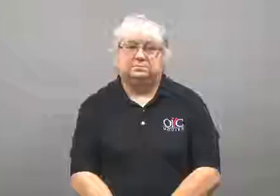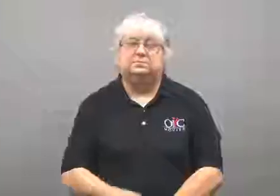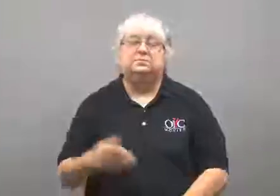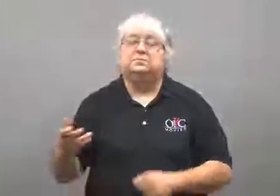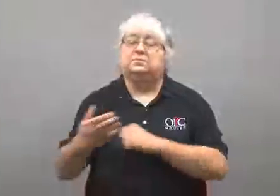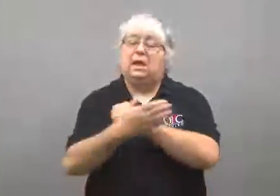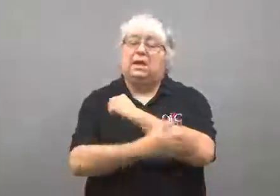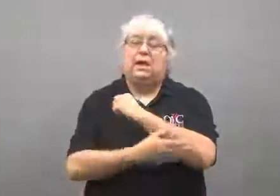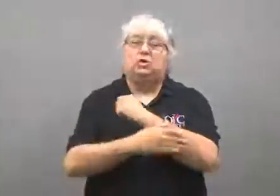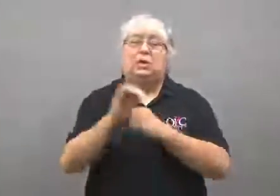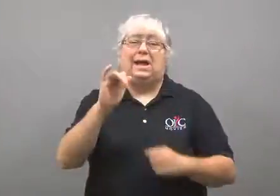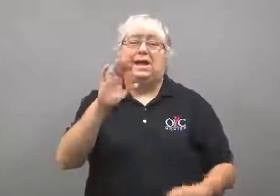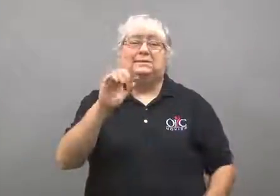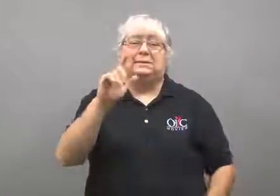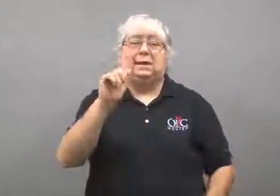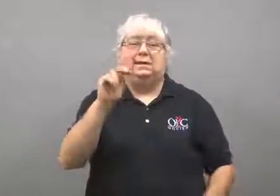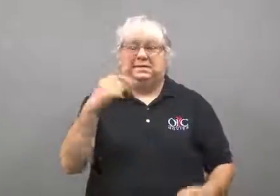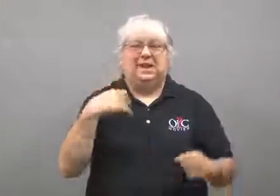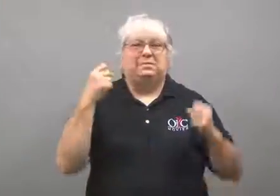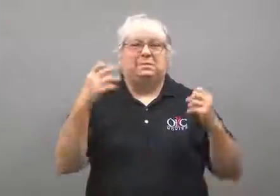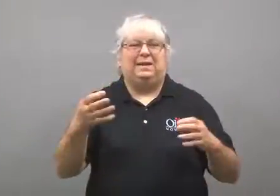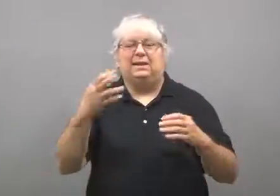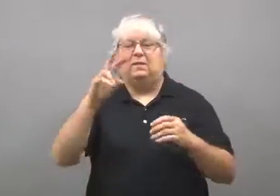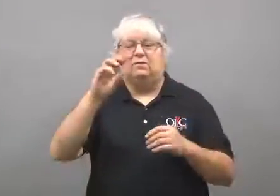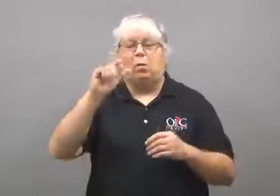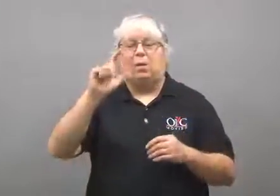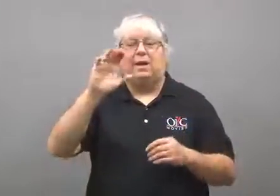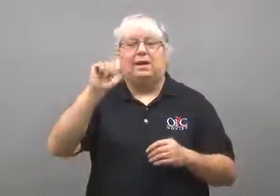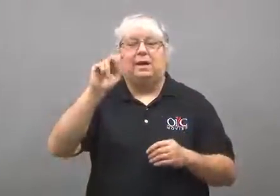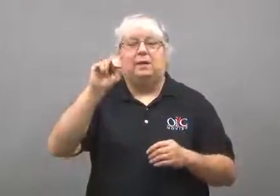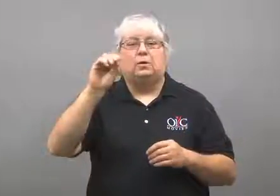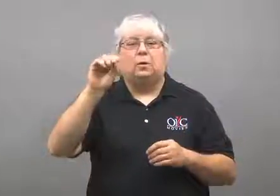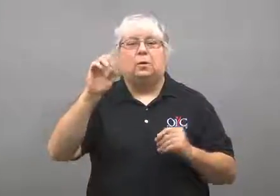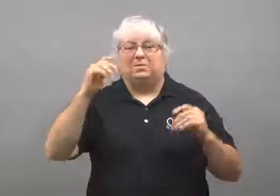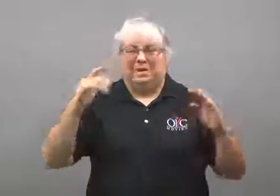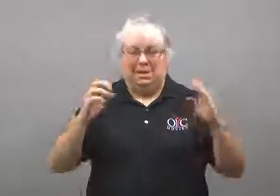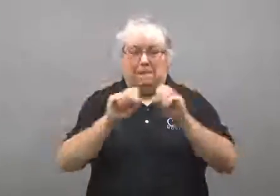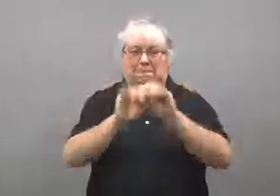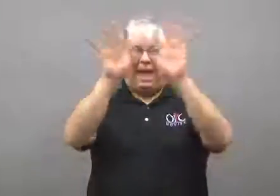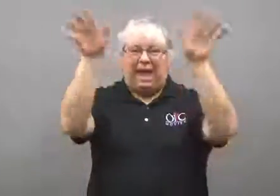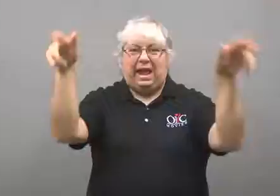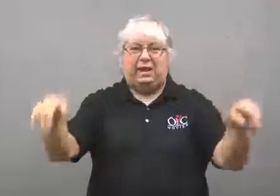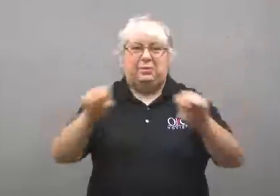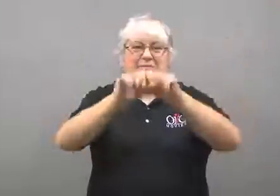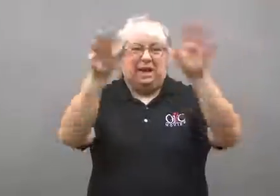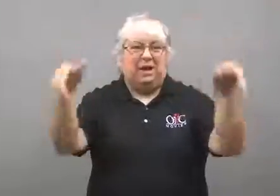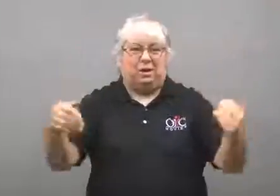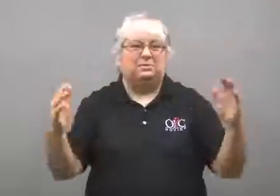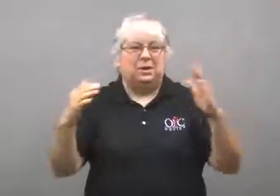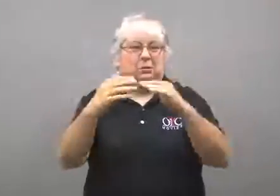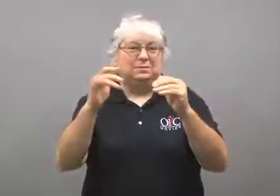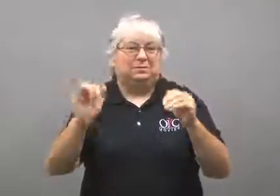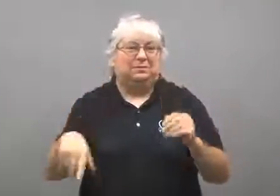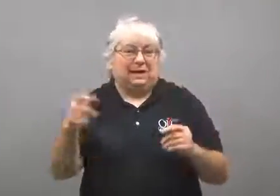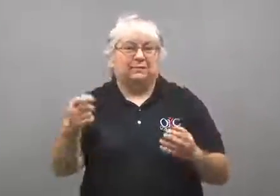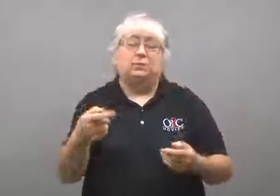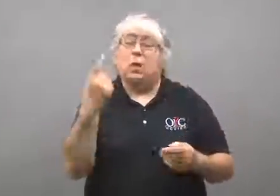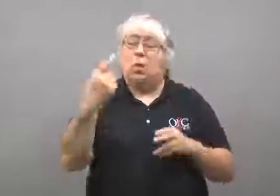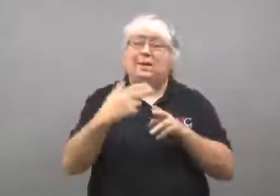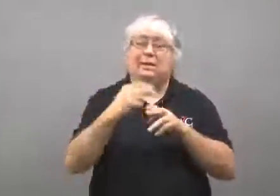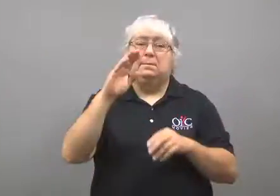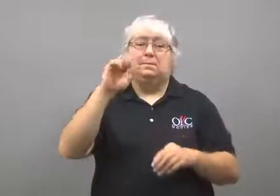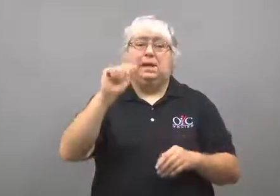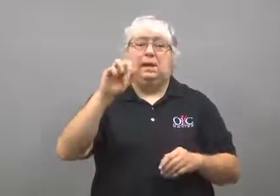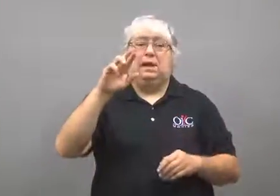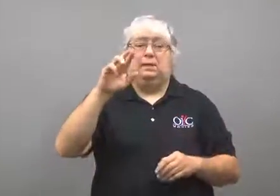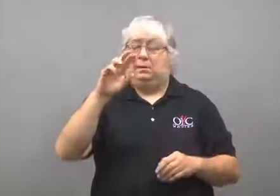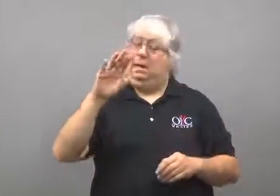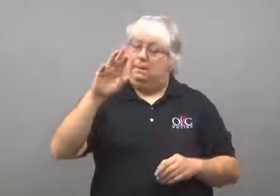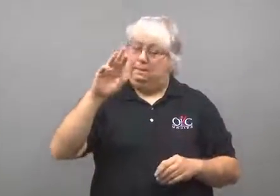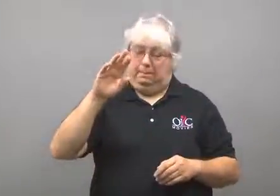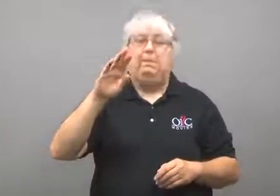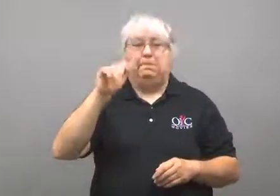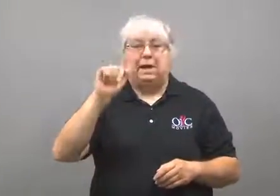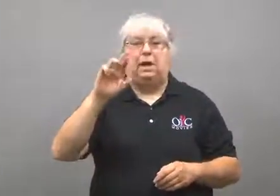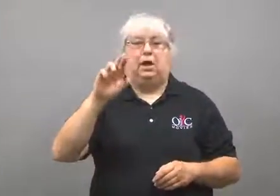Iceland has a lot of volcanoes.